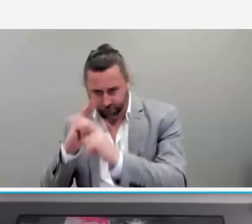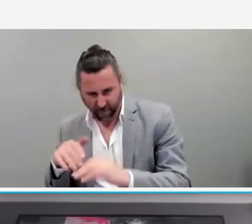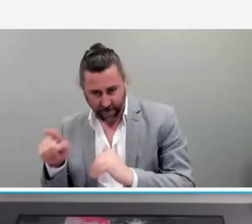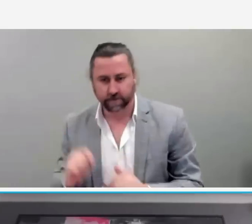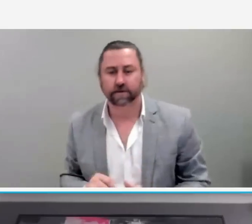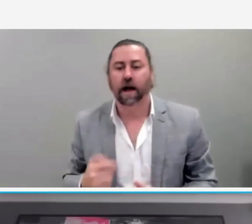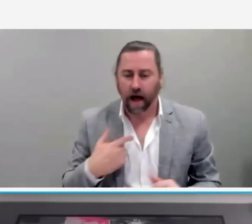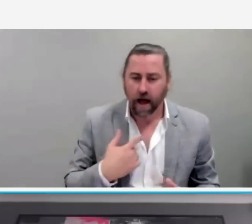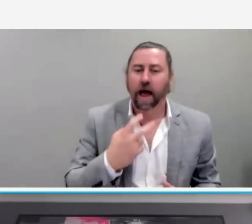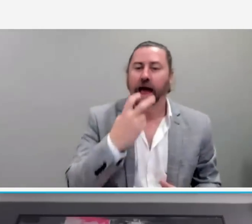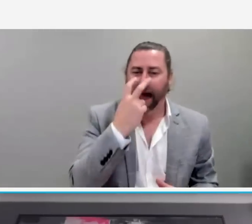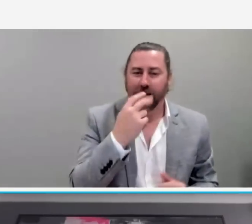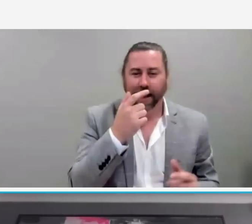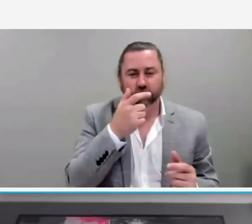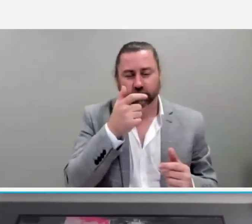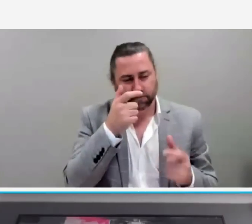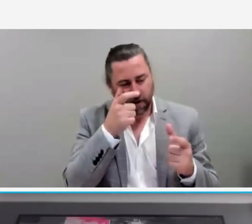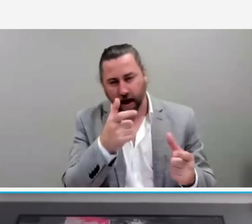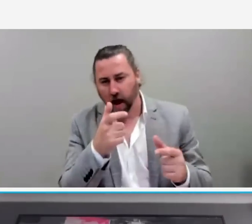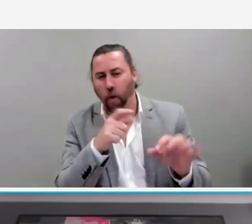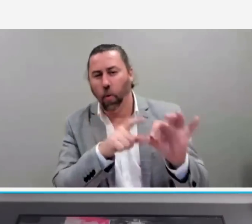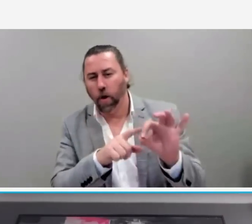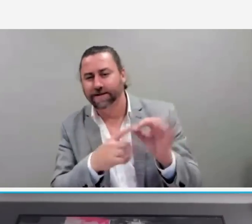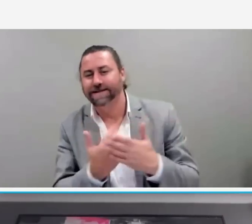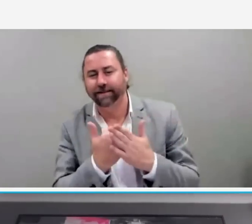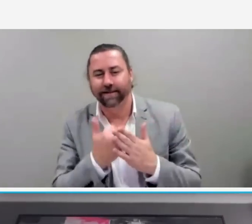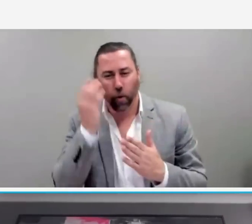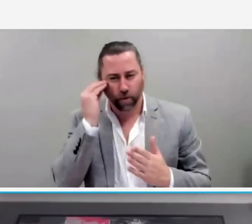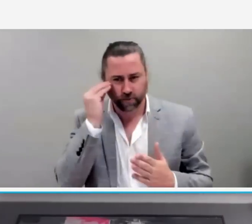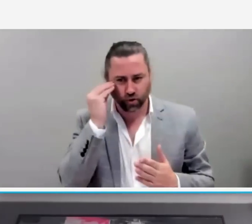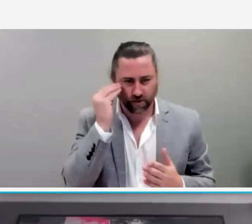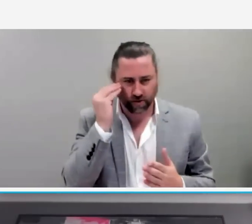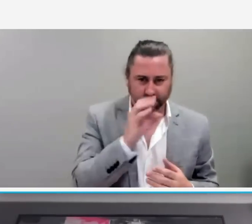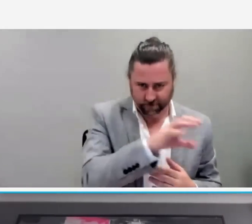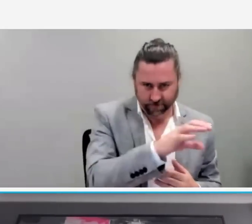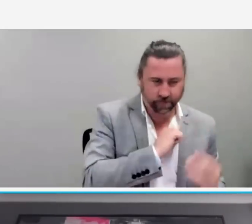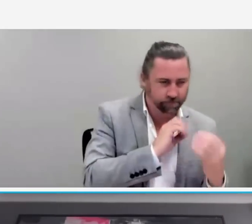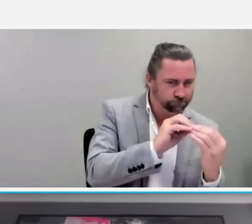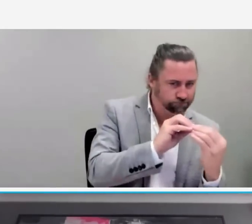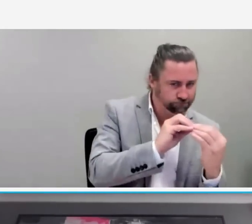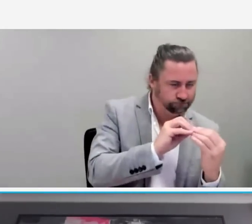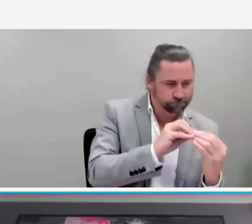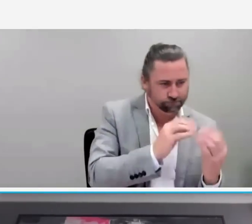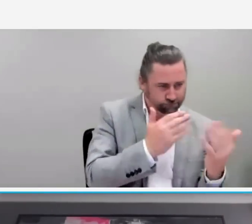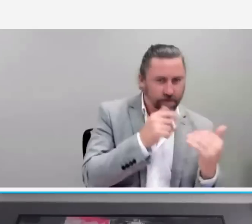the Aged Care Quality and Safety Commission, the Aged Care Quality Commission, who has responsibility for assessing aged care providers